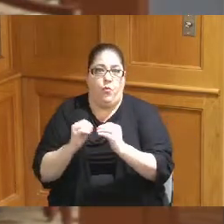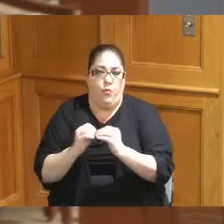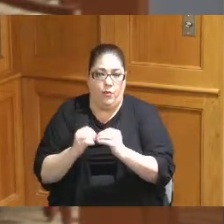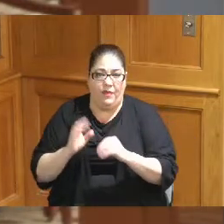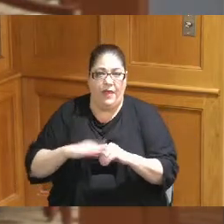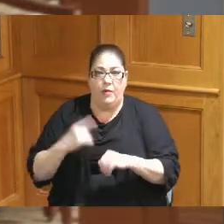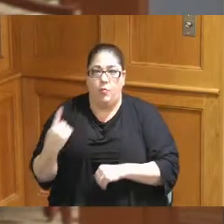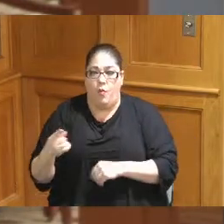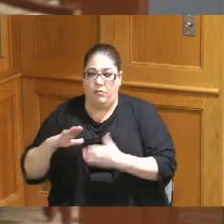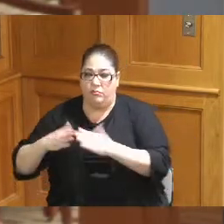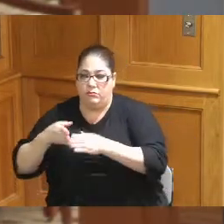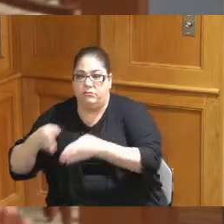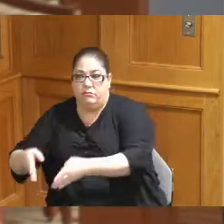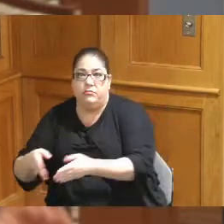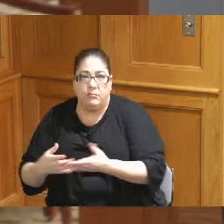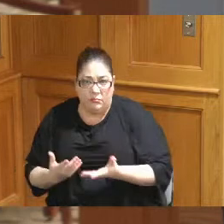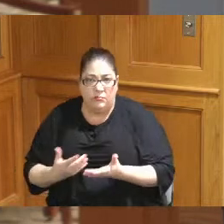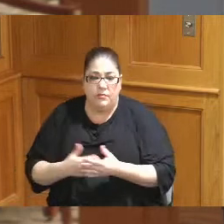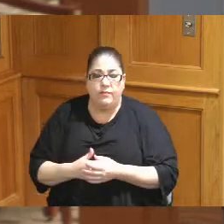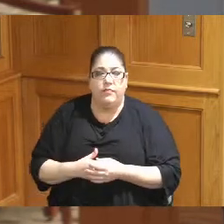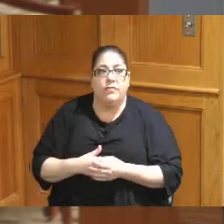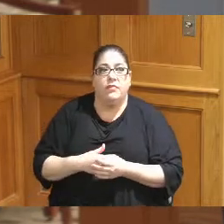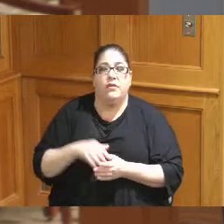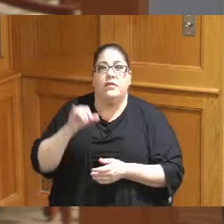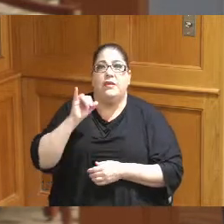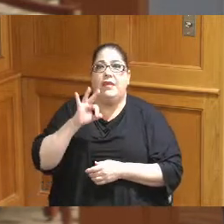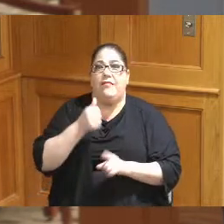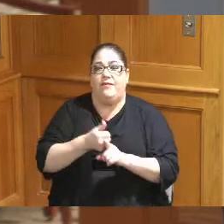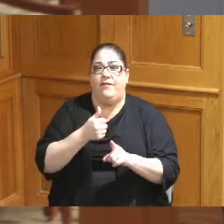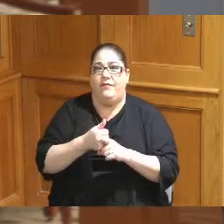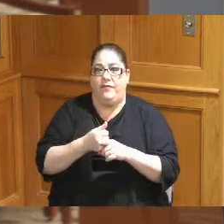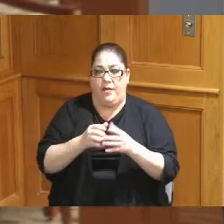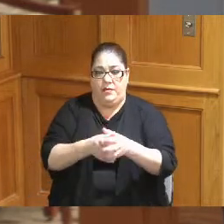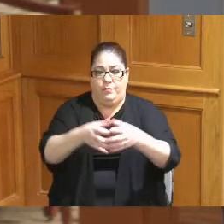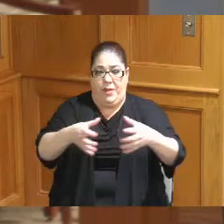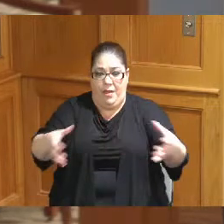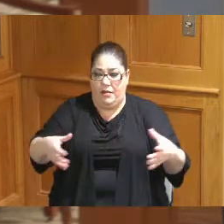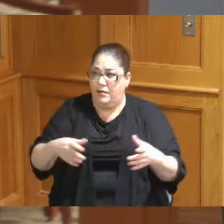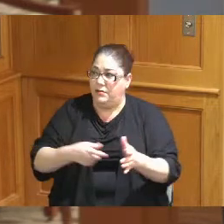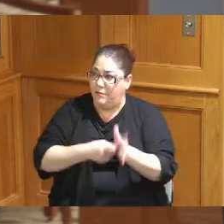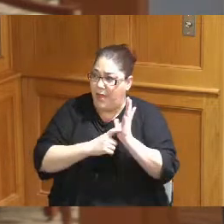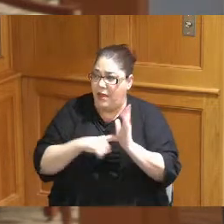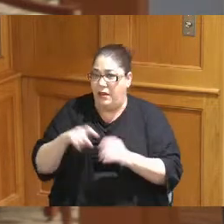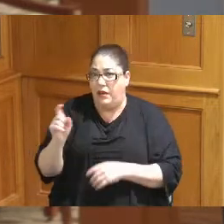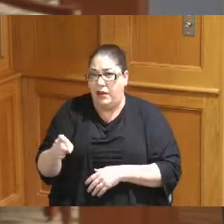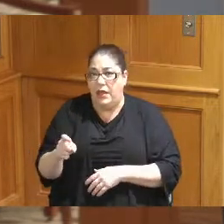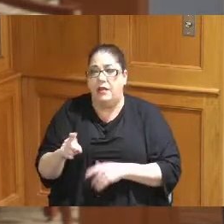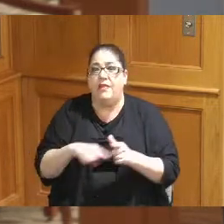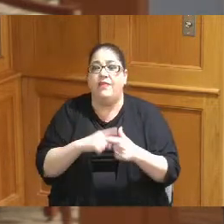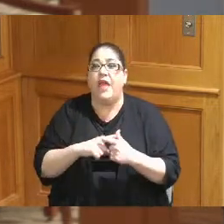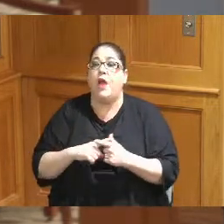so you you just if there's an expanding demand and need you just move more funding toward an agency